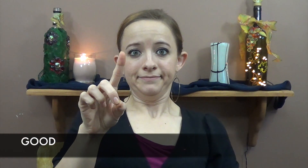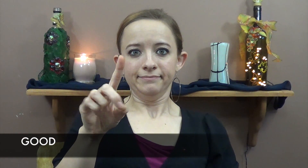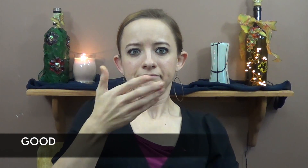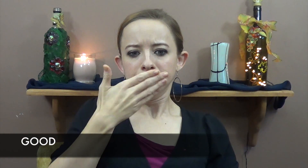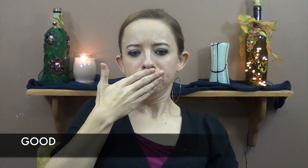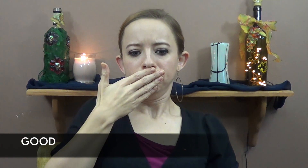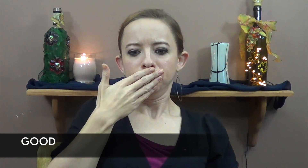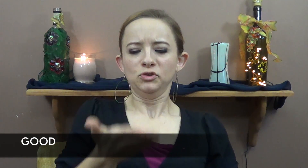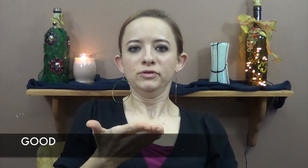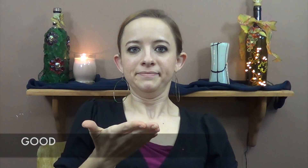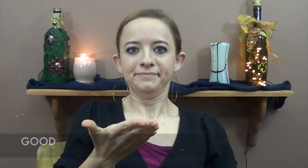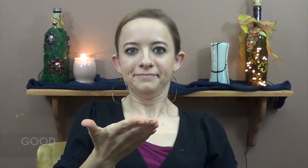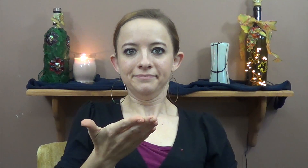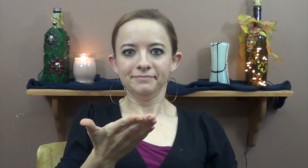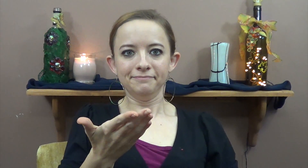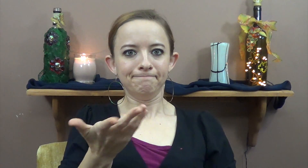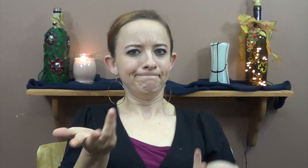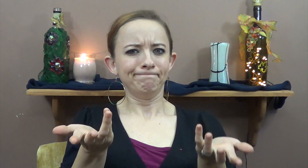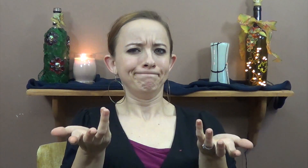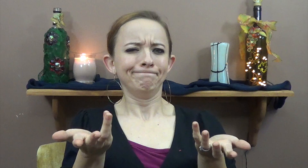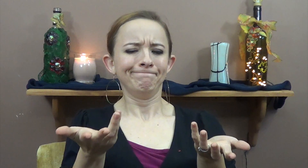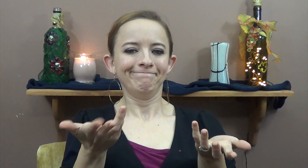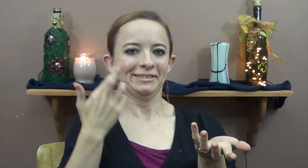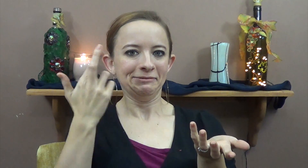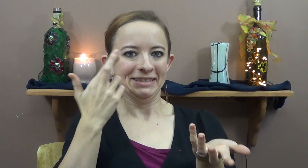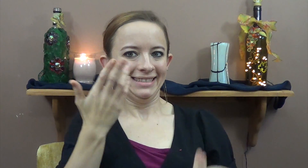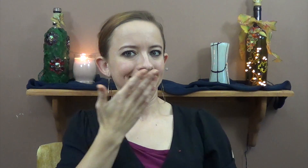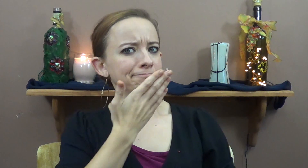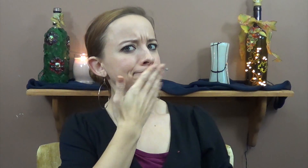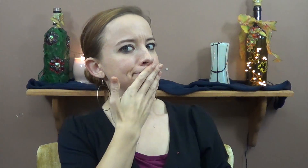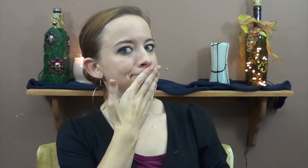G-O-O-D. So, there's really